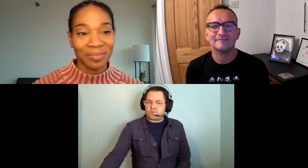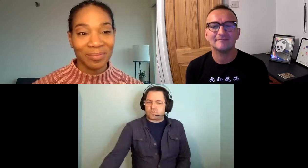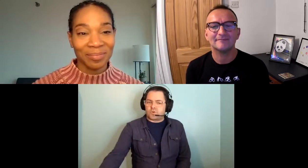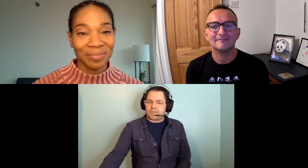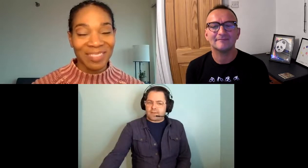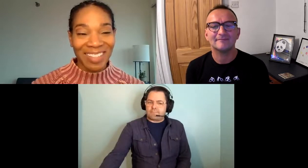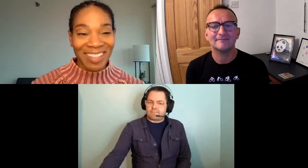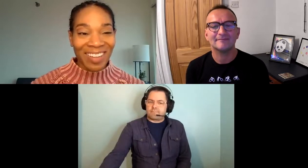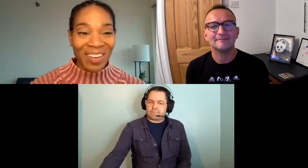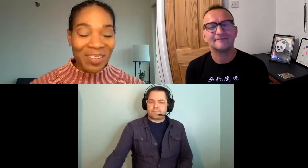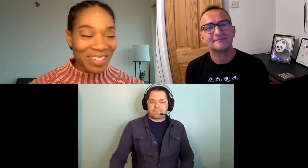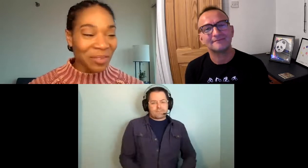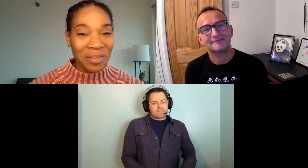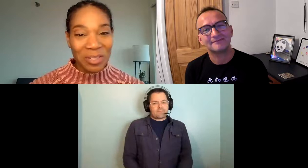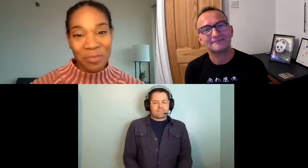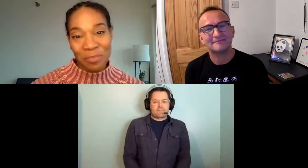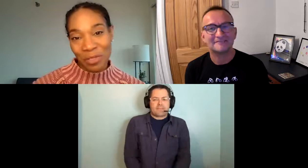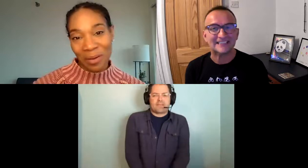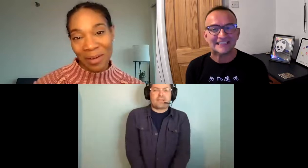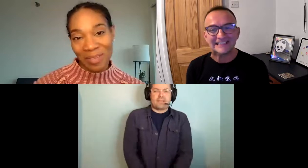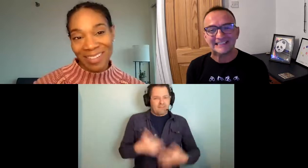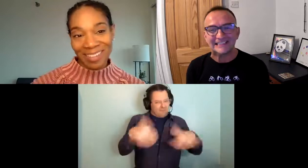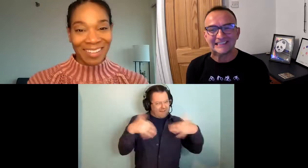You know, where you are like, you identify that there